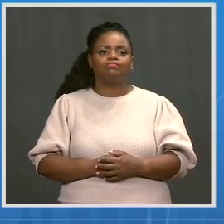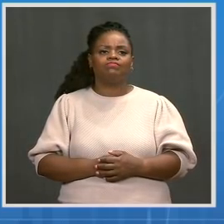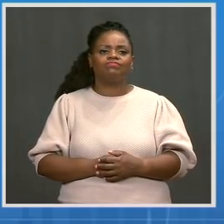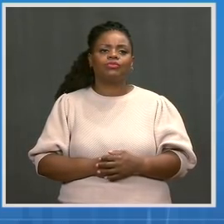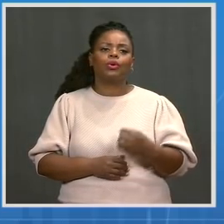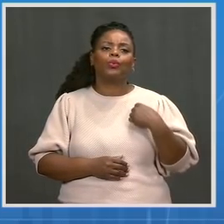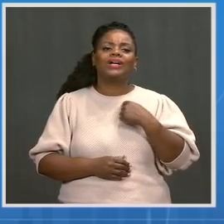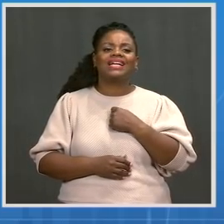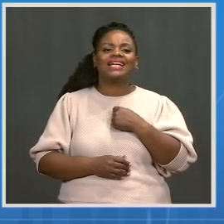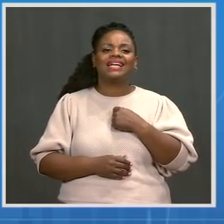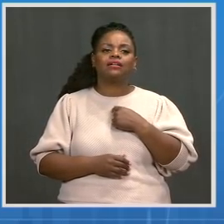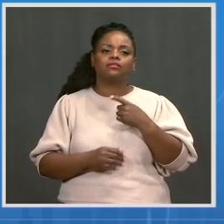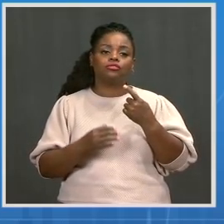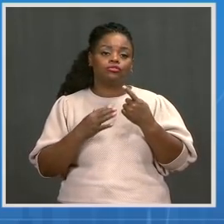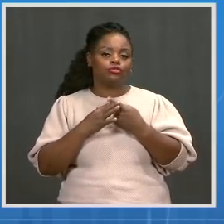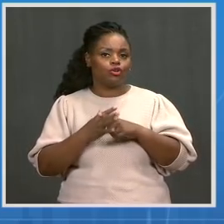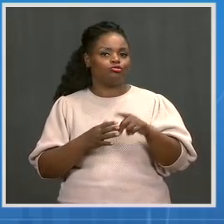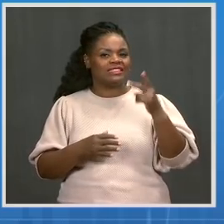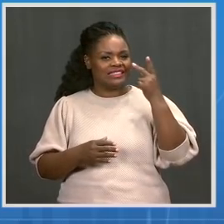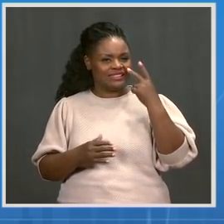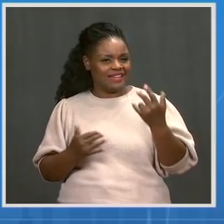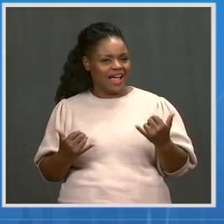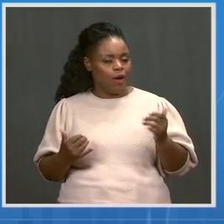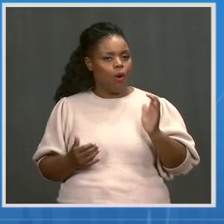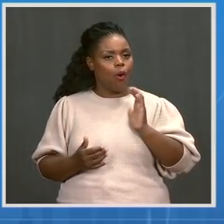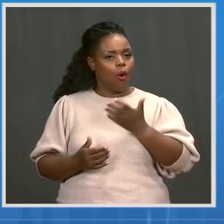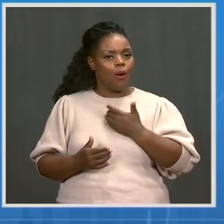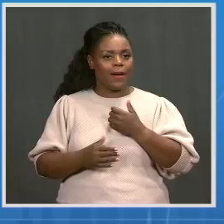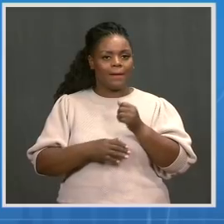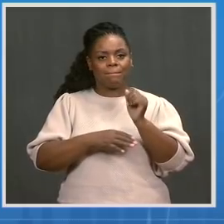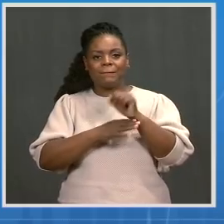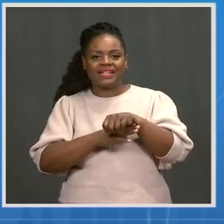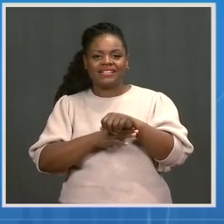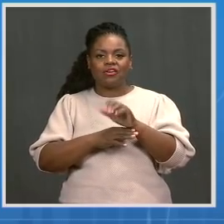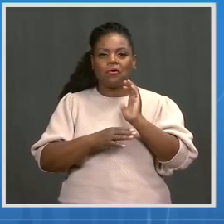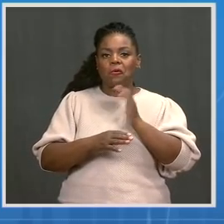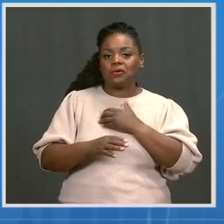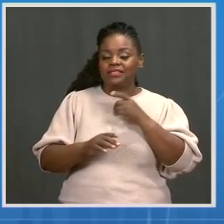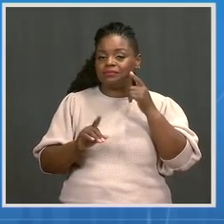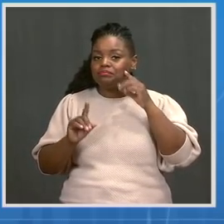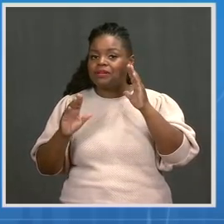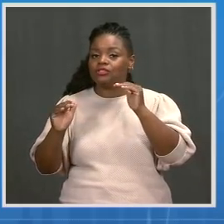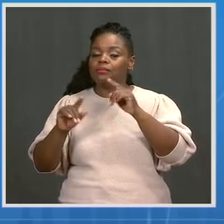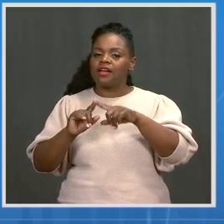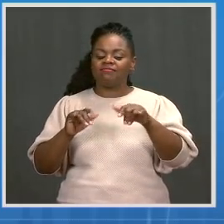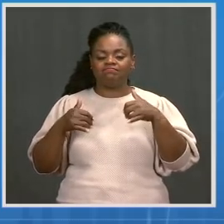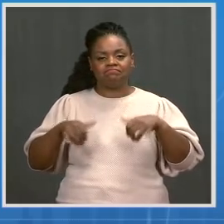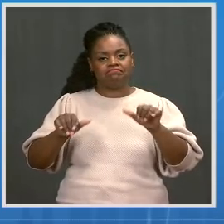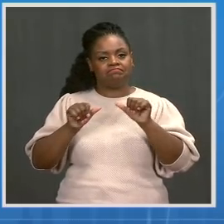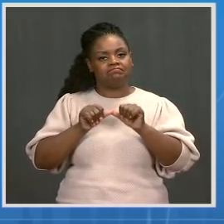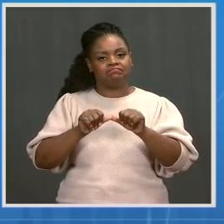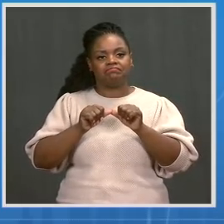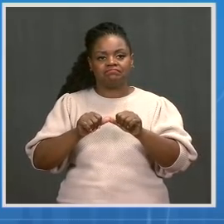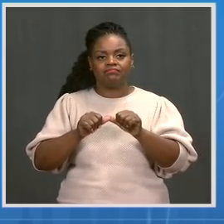is that we have exceeded our expectations. That we've just got to keep going because, until everybody is under that umbrella of protection,